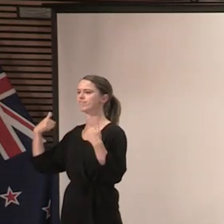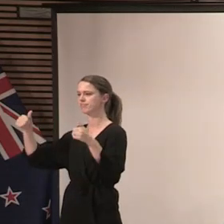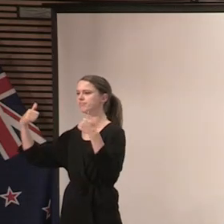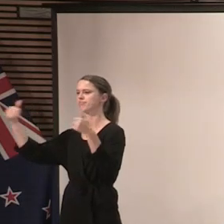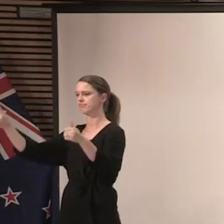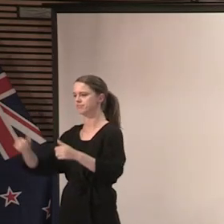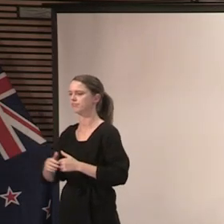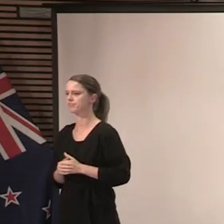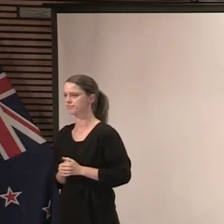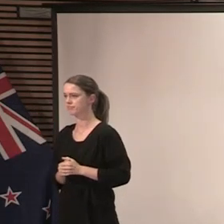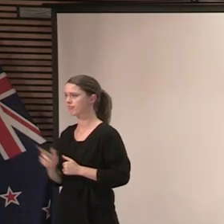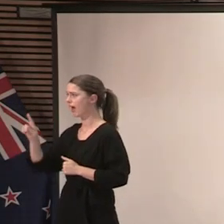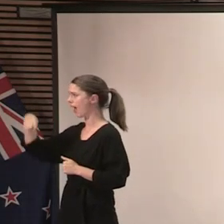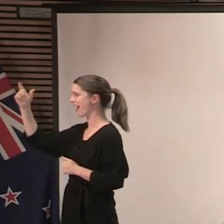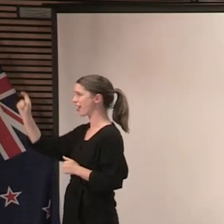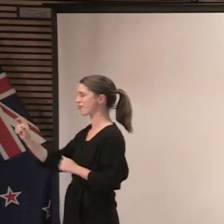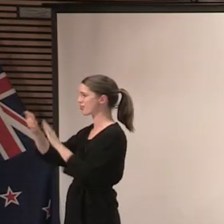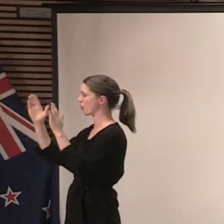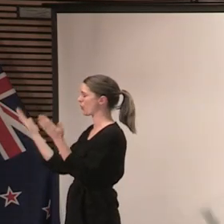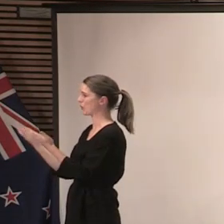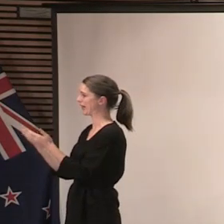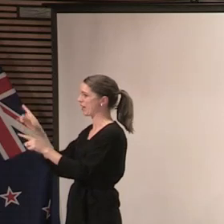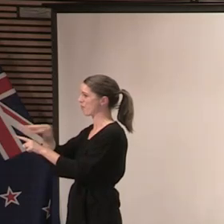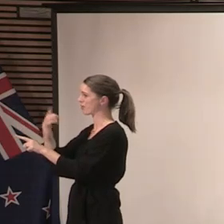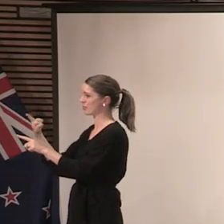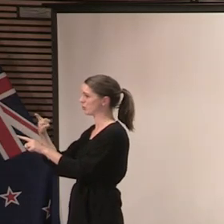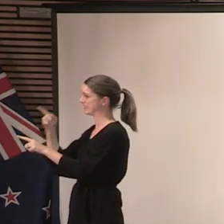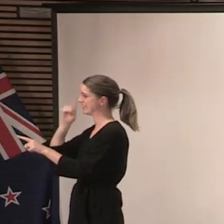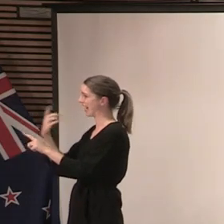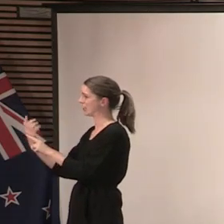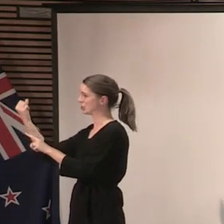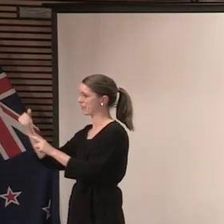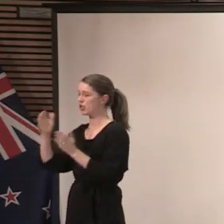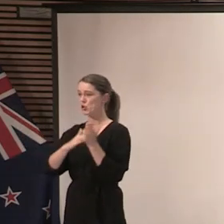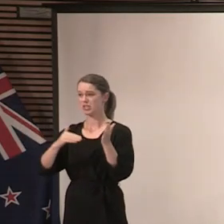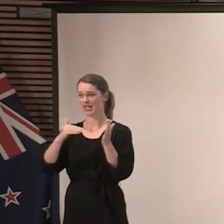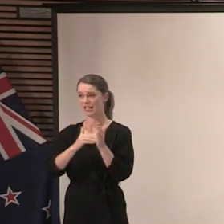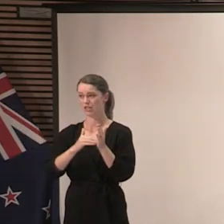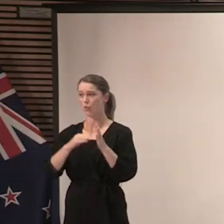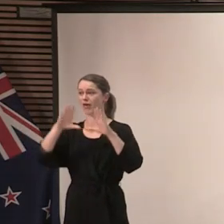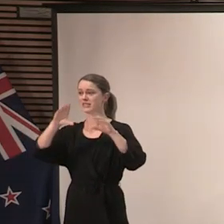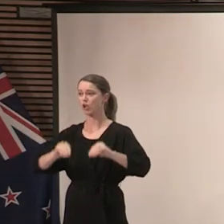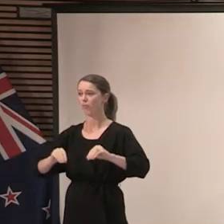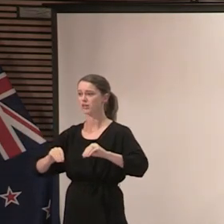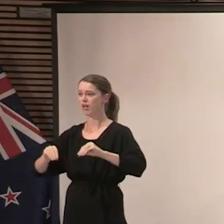stamping out the virus. And it has. We have done what very